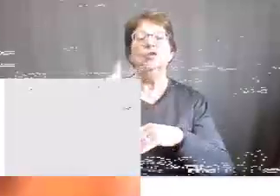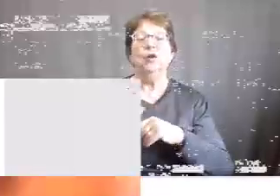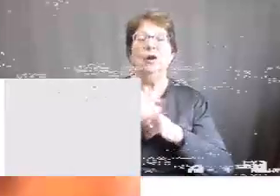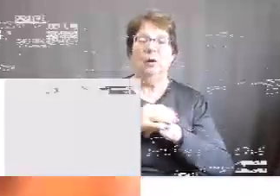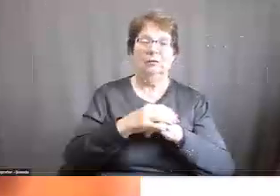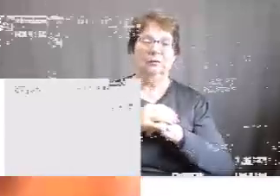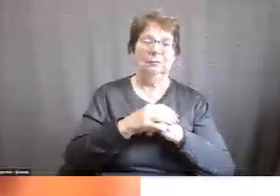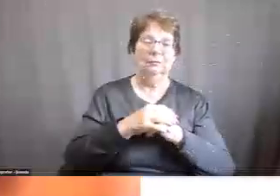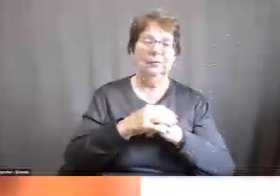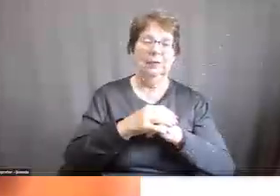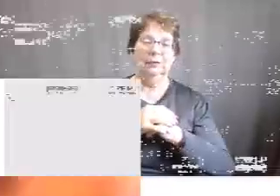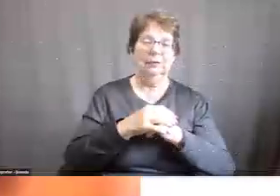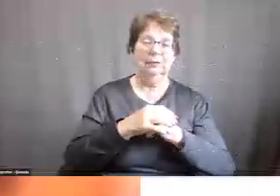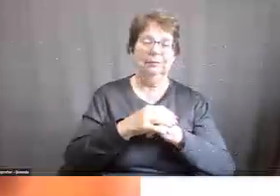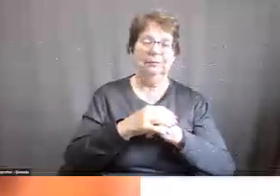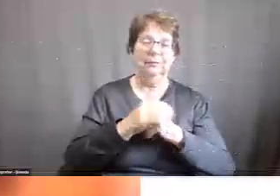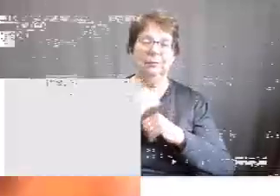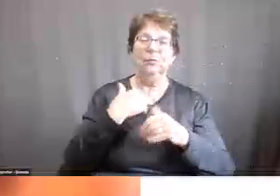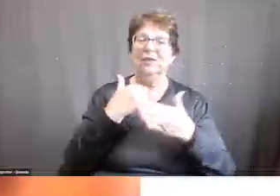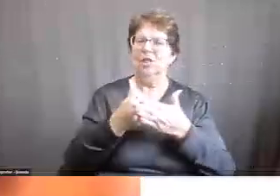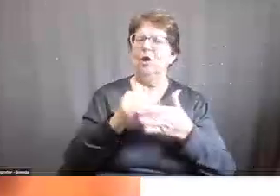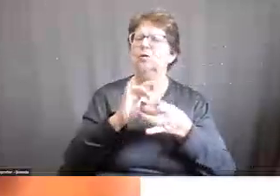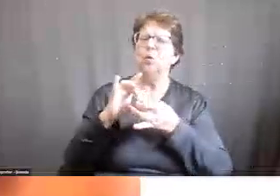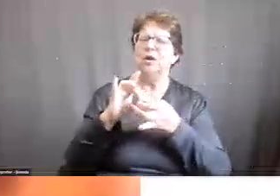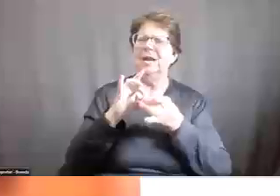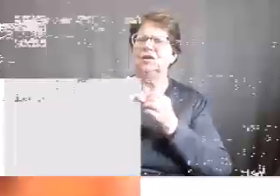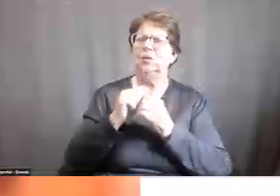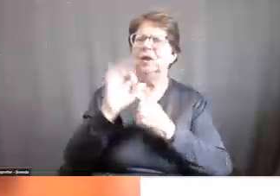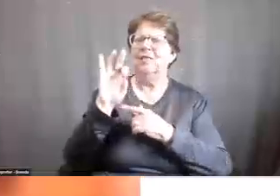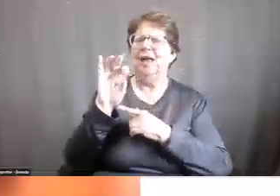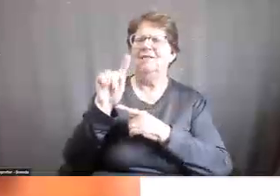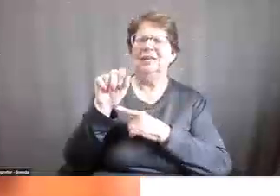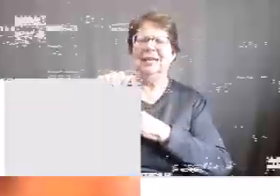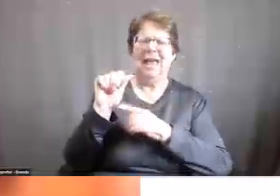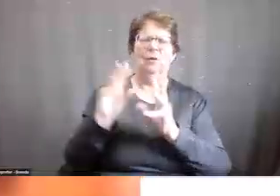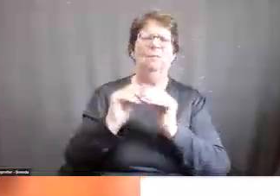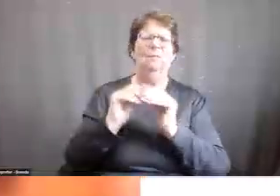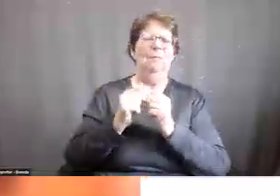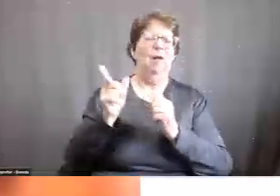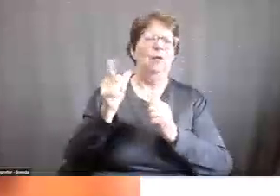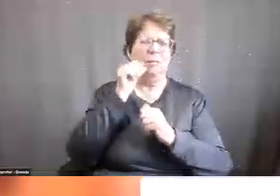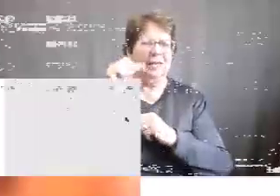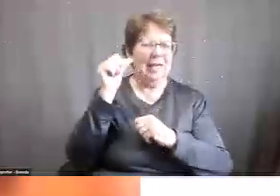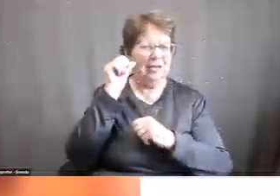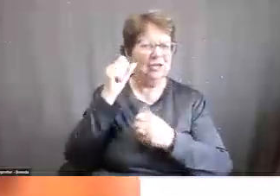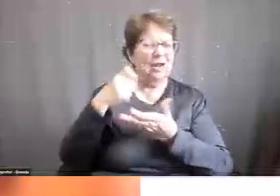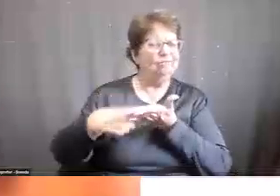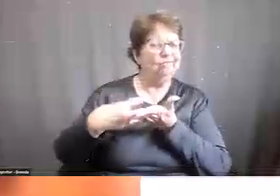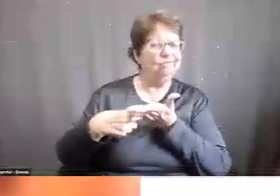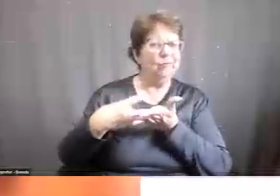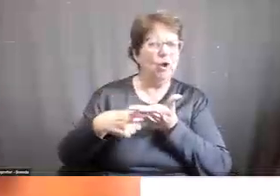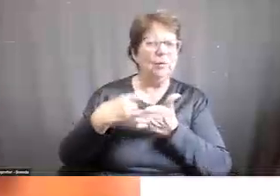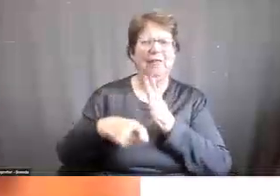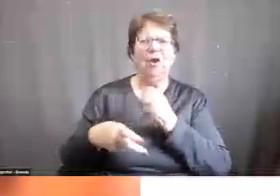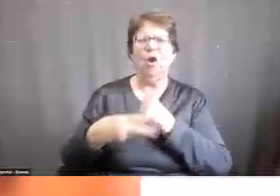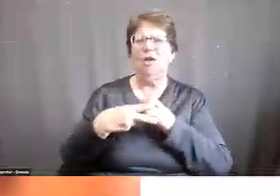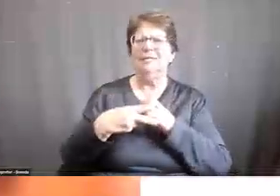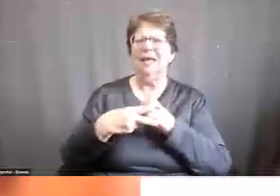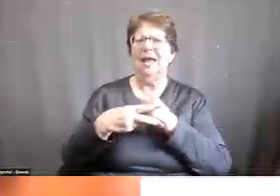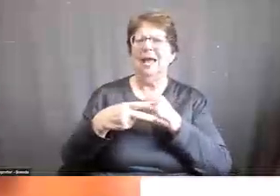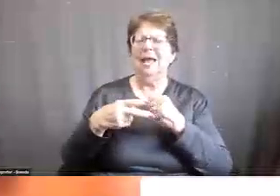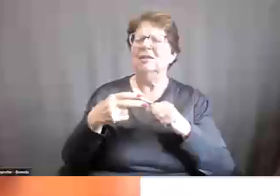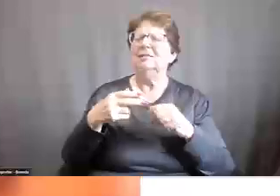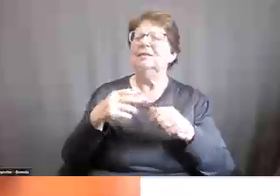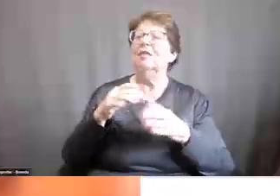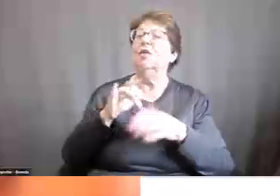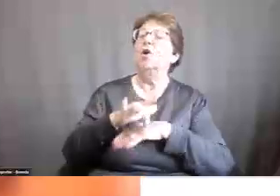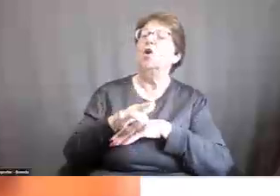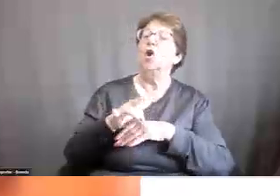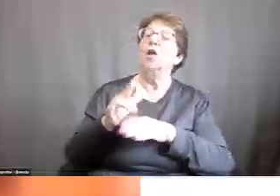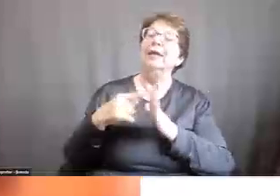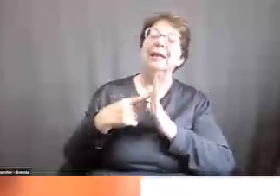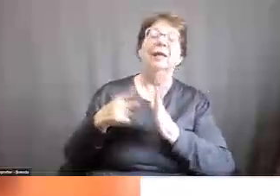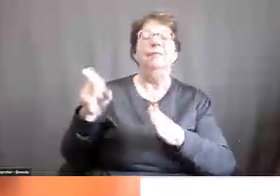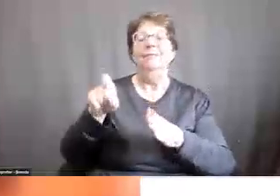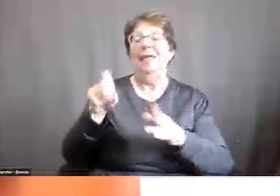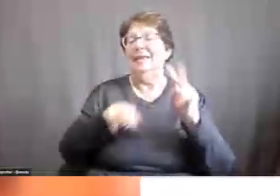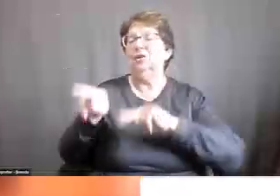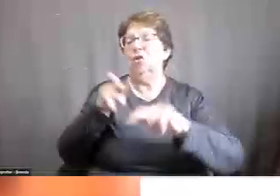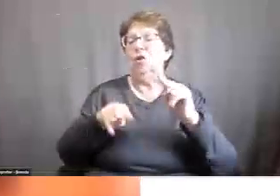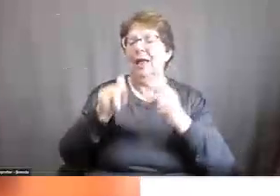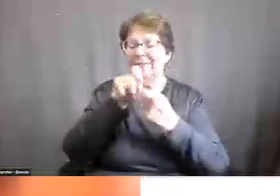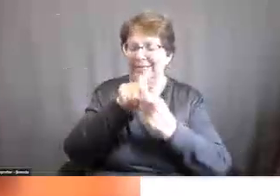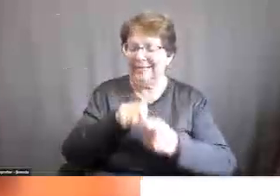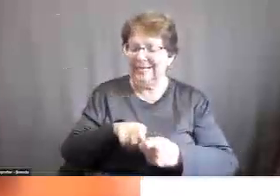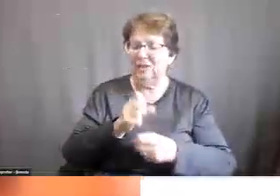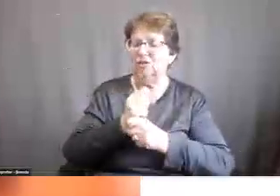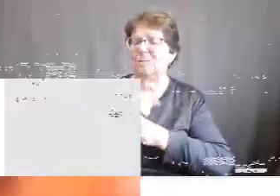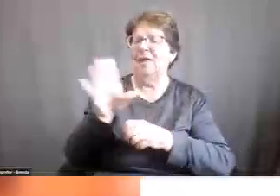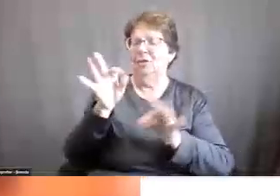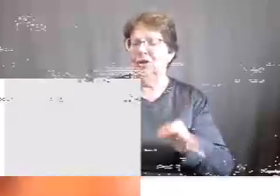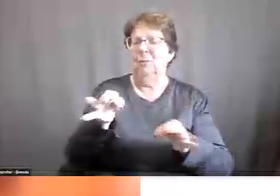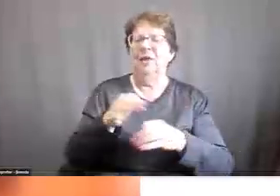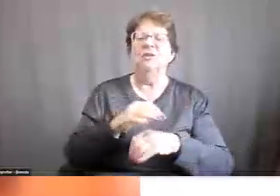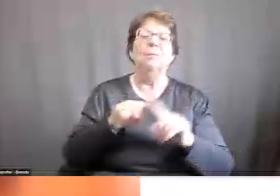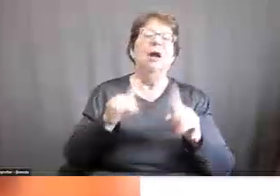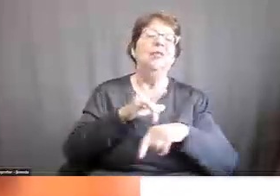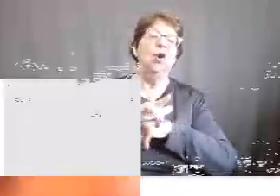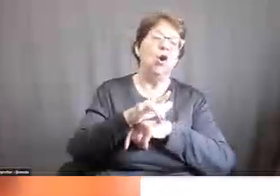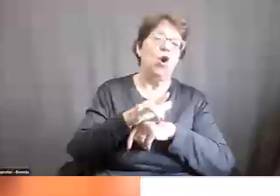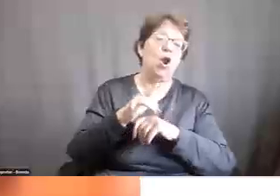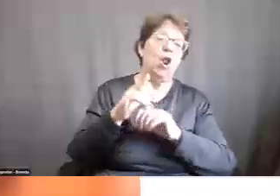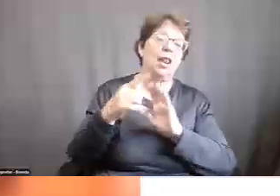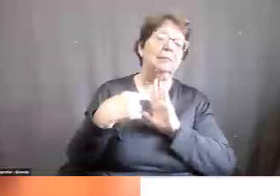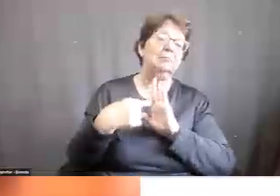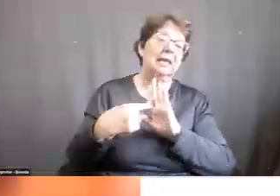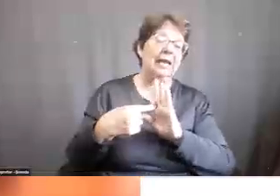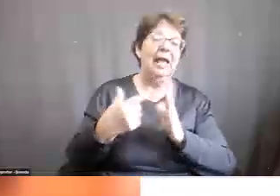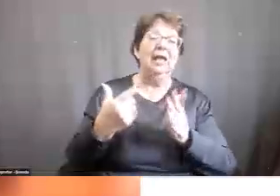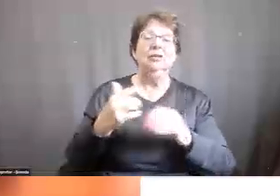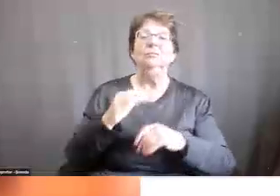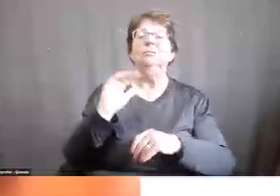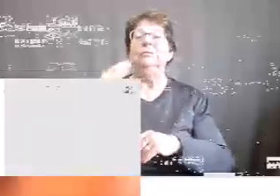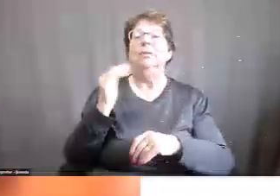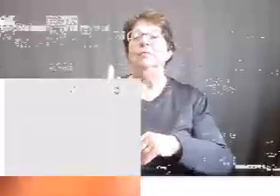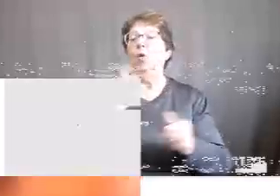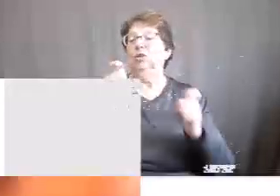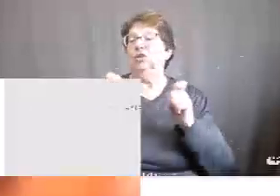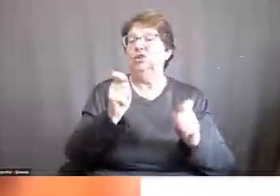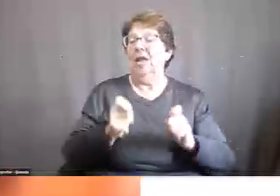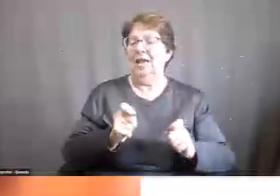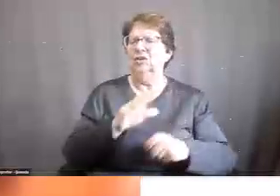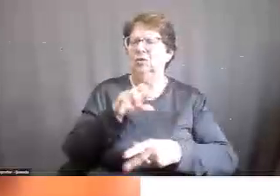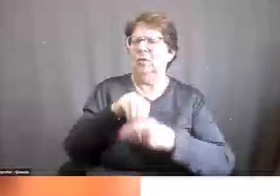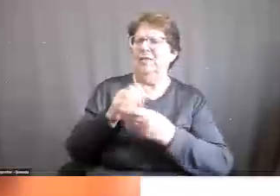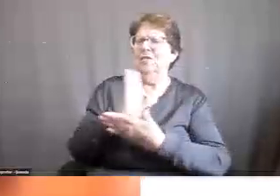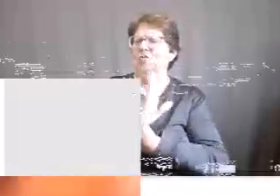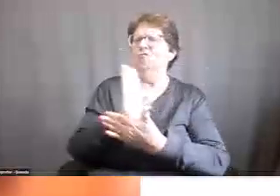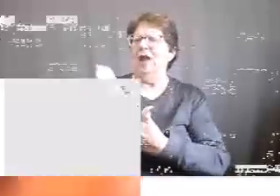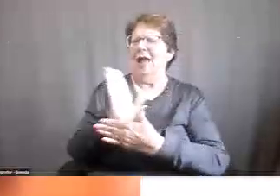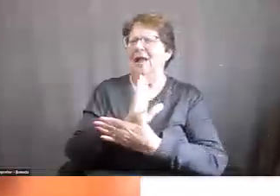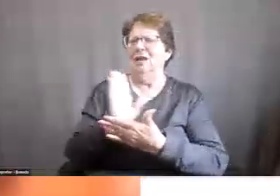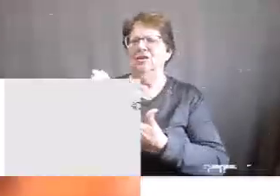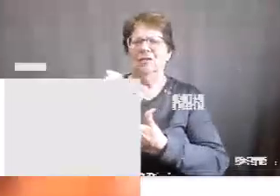Boardroom: We have close coordination with FTA. We met with them yesterday, and we talked about the cost-saving measures, and the early indication, and of course, they need to look at the detail to make a determination, but the early indication is these changes fall within the range of the alternatives we studied in the EIS.